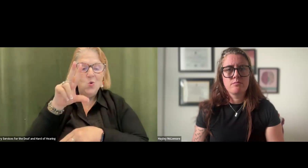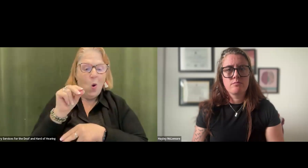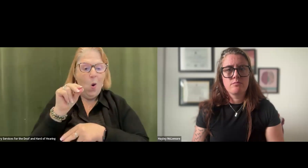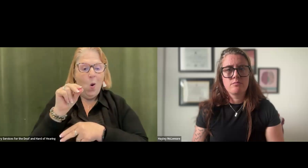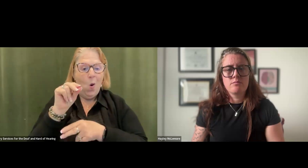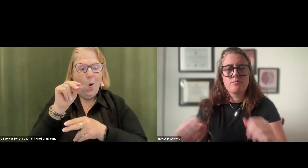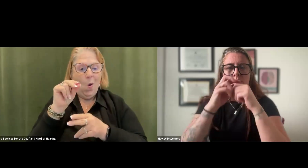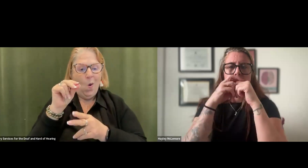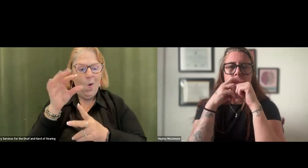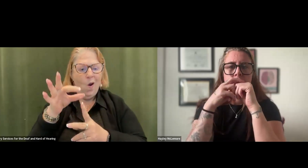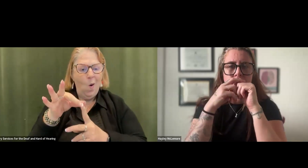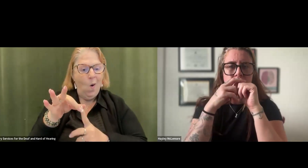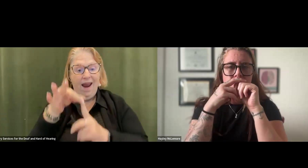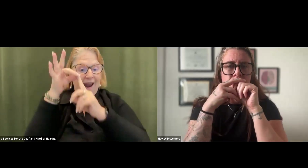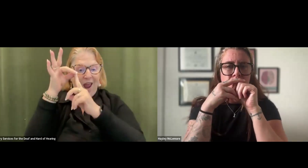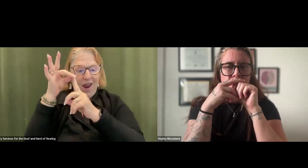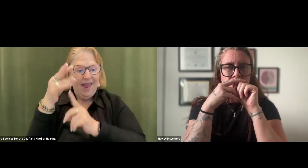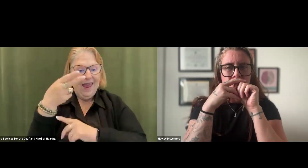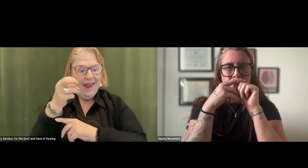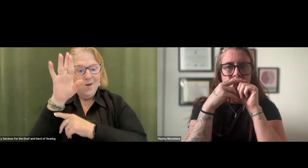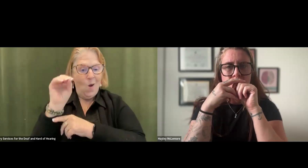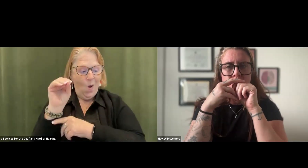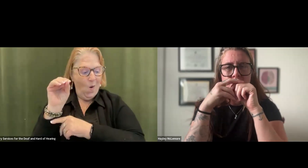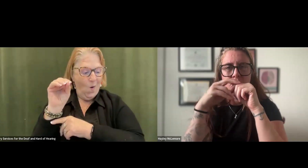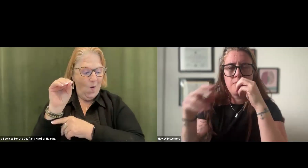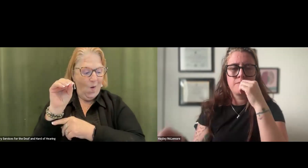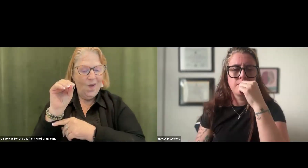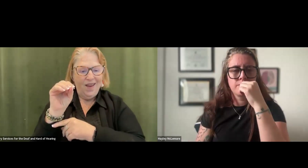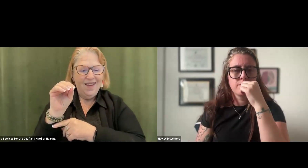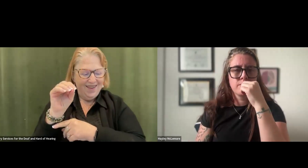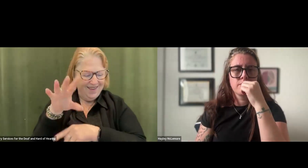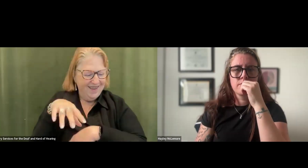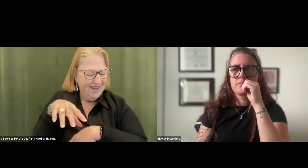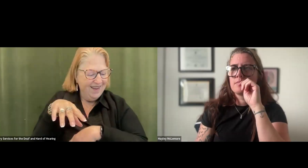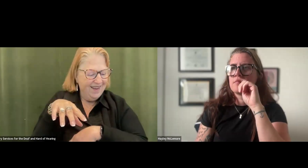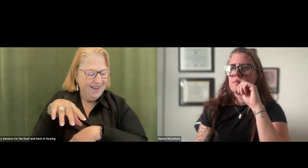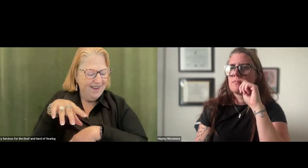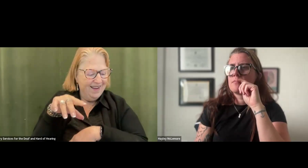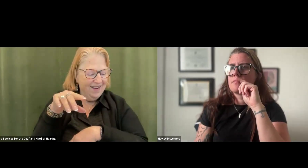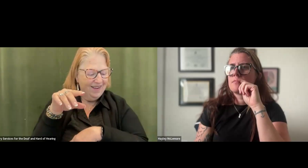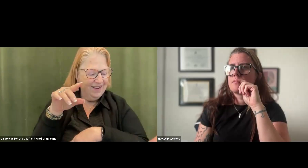And the movie that we're gonna be watching is "No Special Hero."